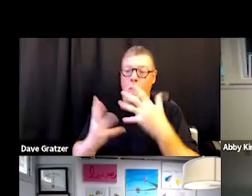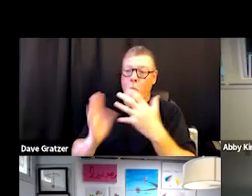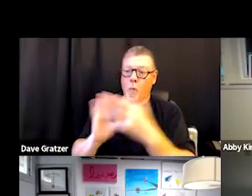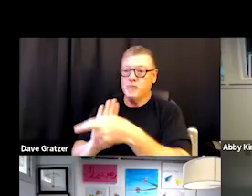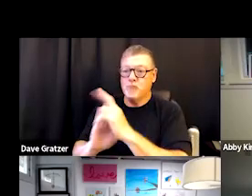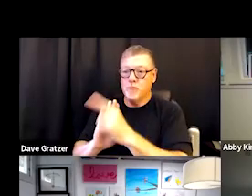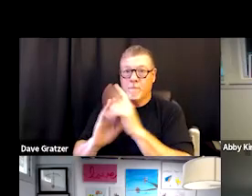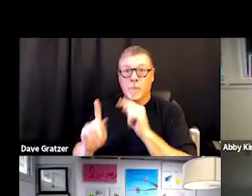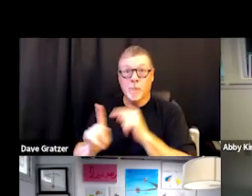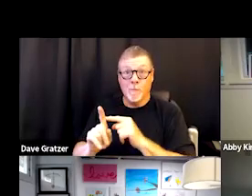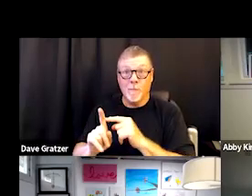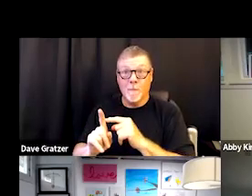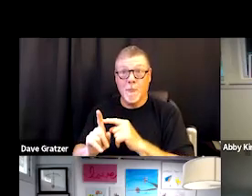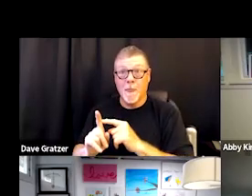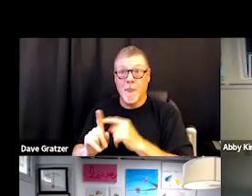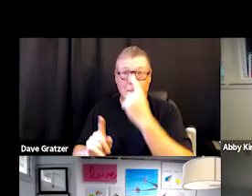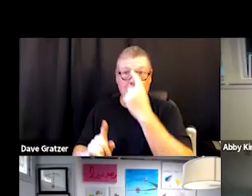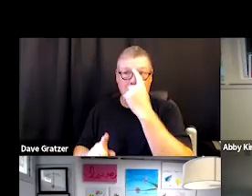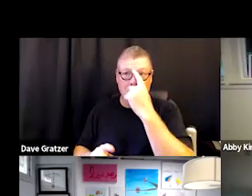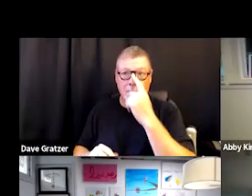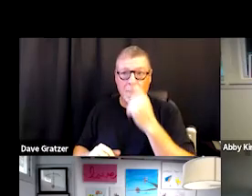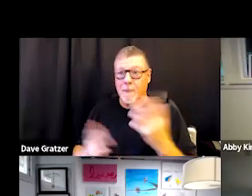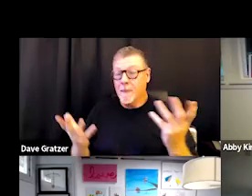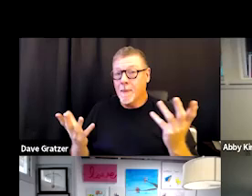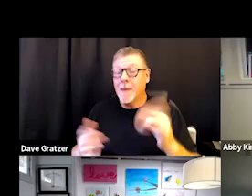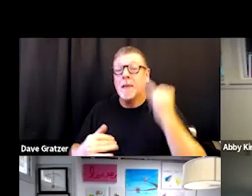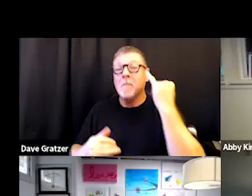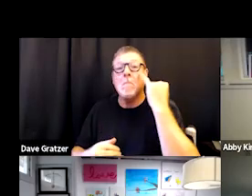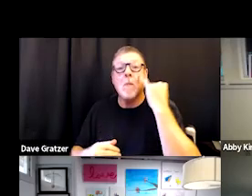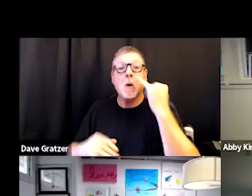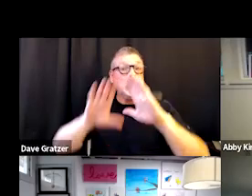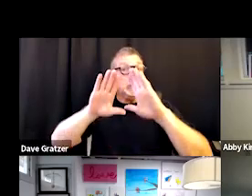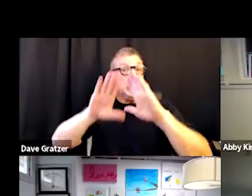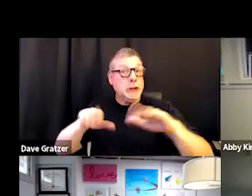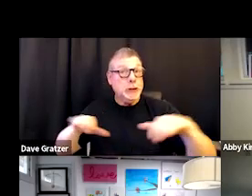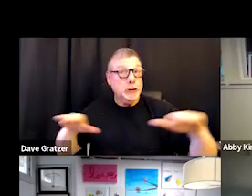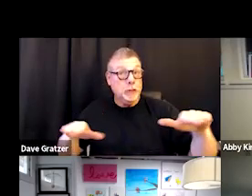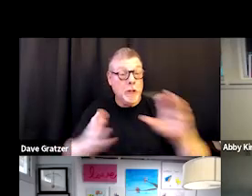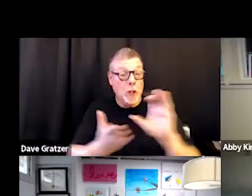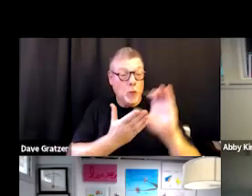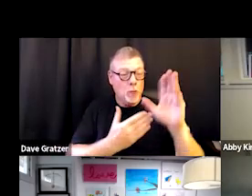Maybe it's in the child curriculum when you're thinking about the functional domains